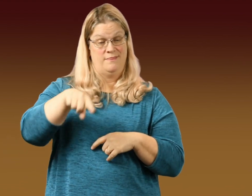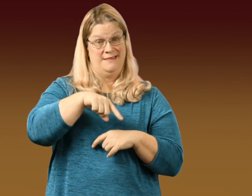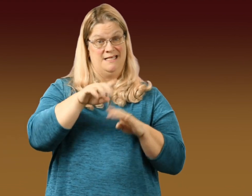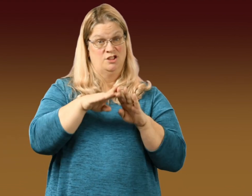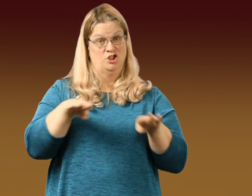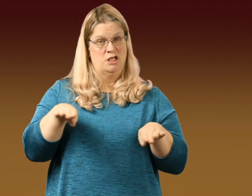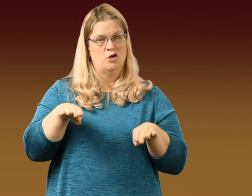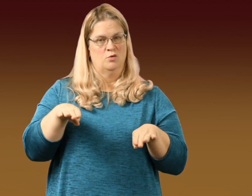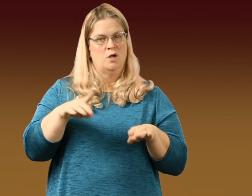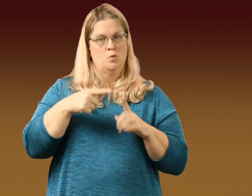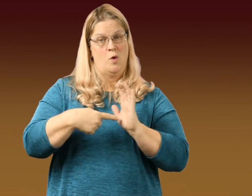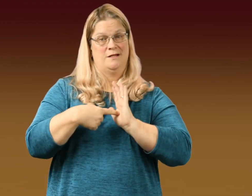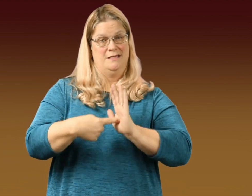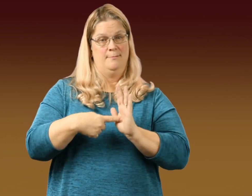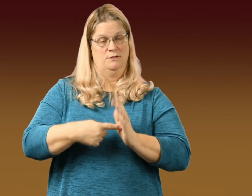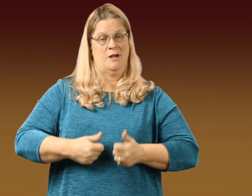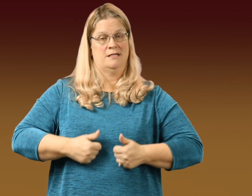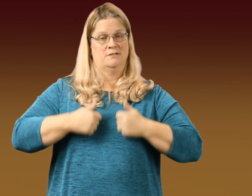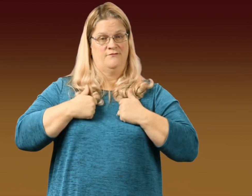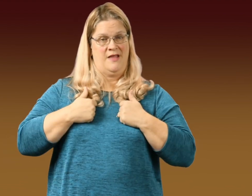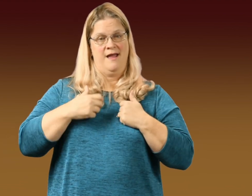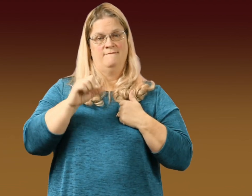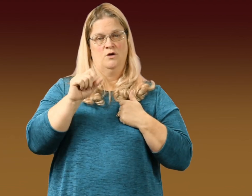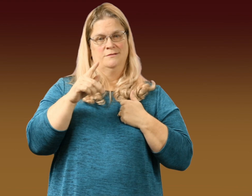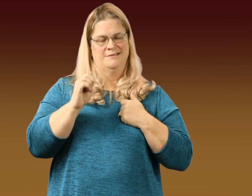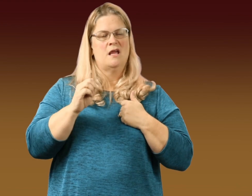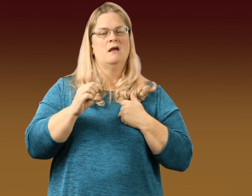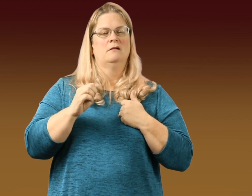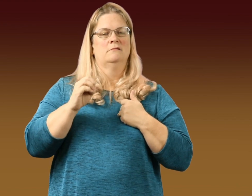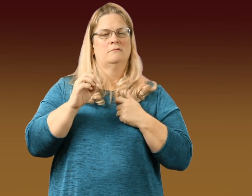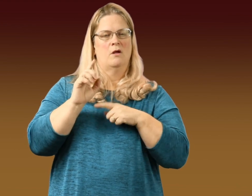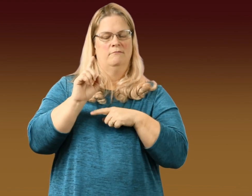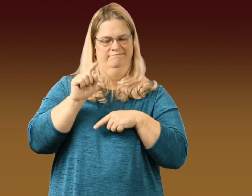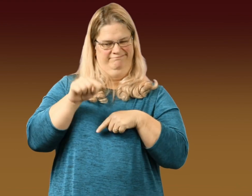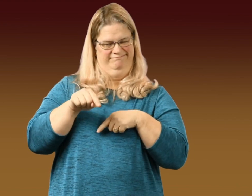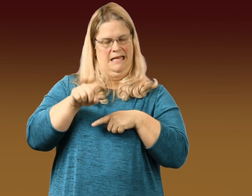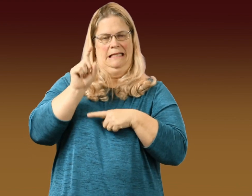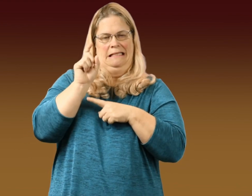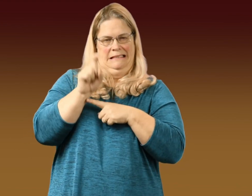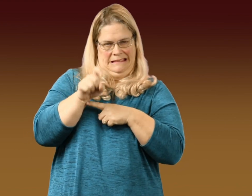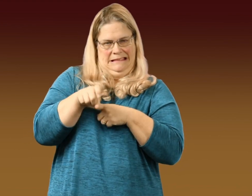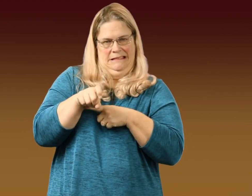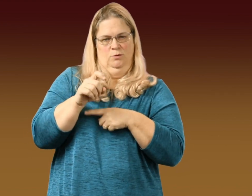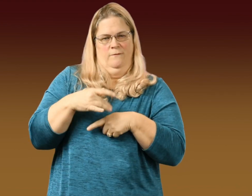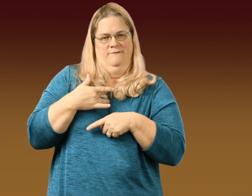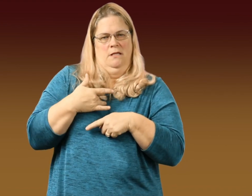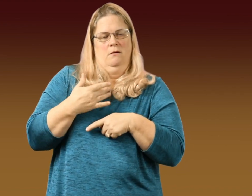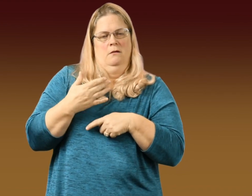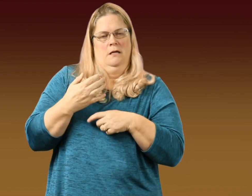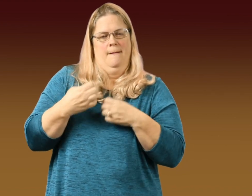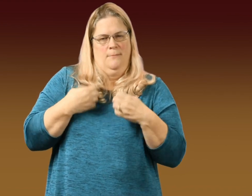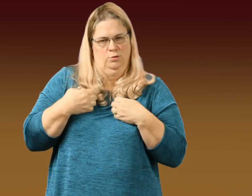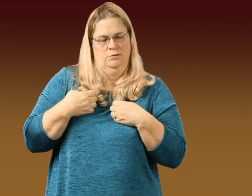Think about those kids that have those behaviors. For these children, they are demonstrating that survival state.